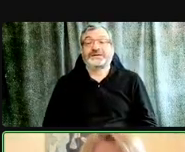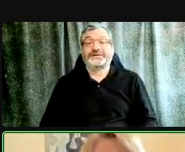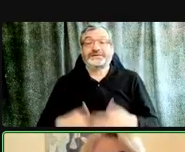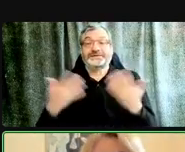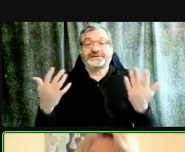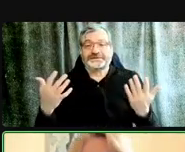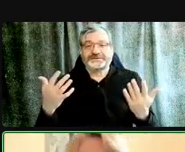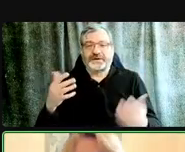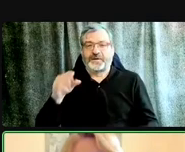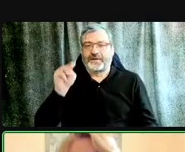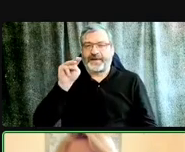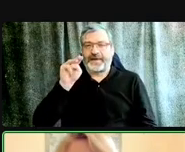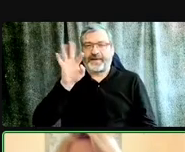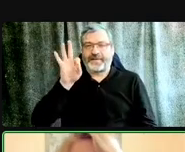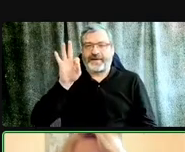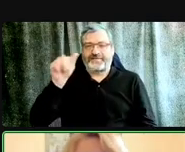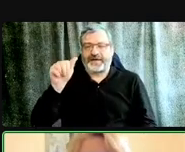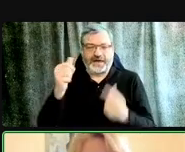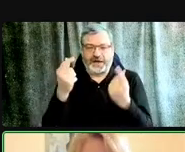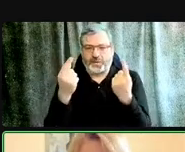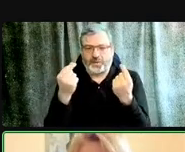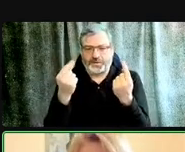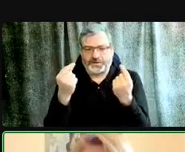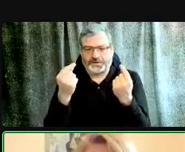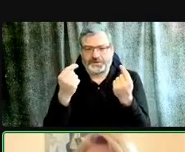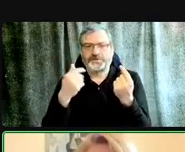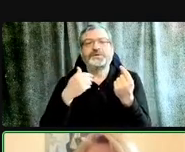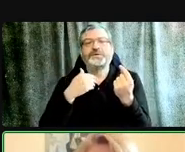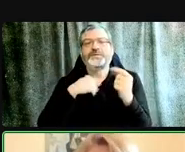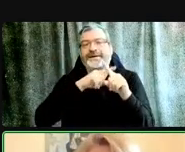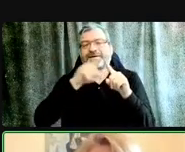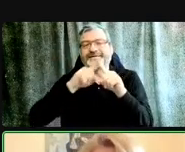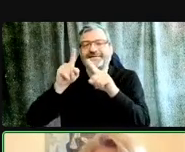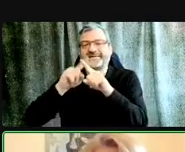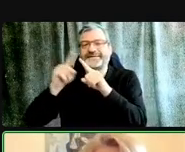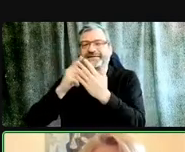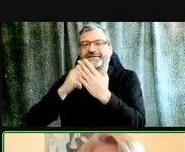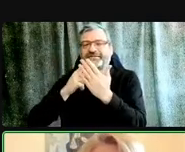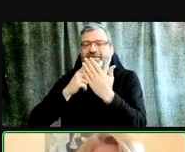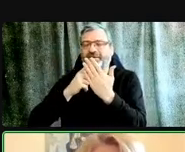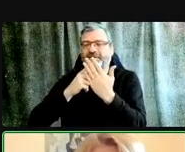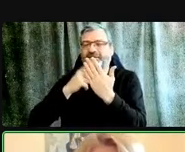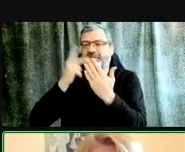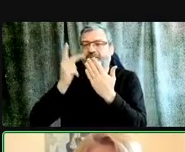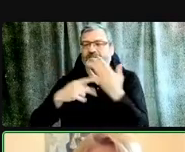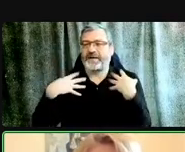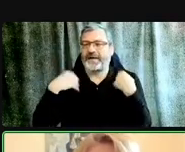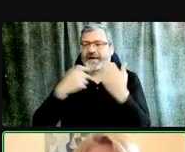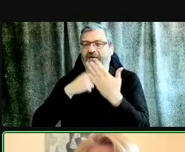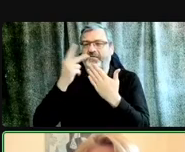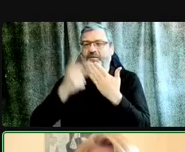of Fine Arts is create a suite of wellness programs called Picture of Health. And there are three different programs.